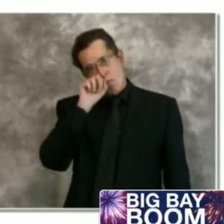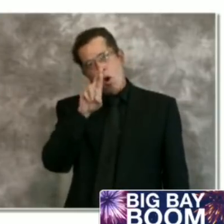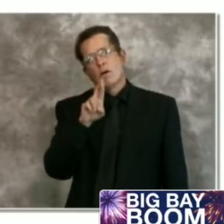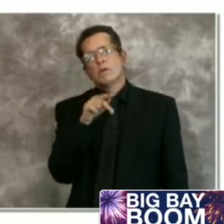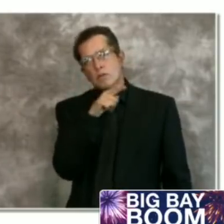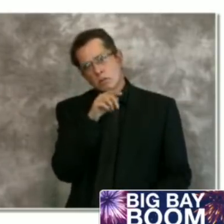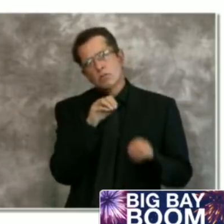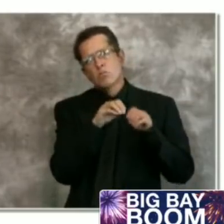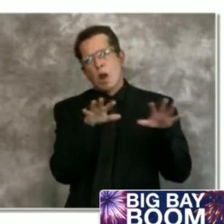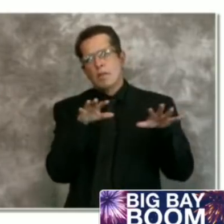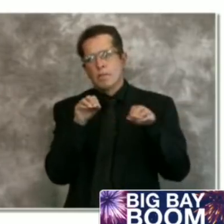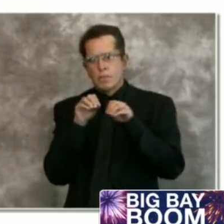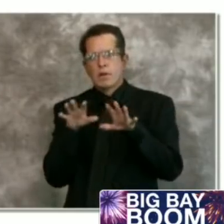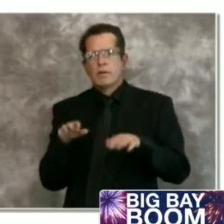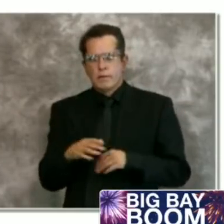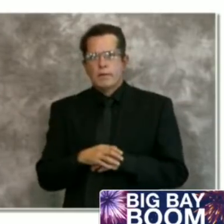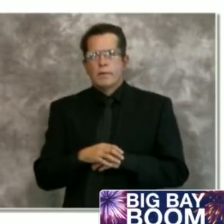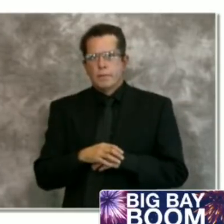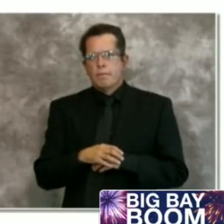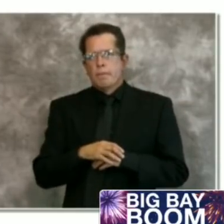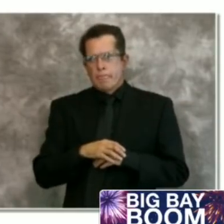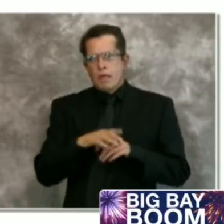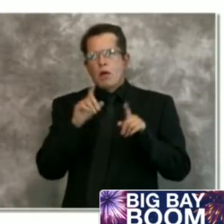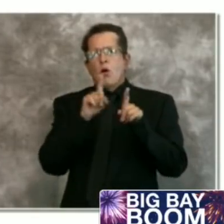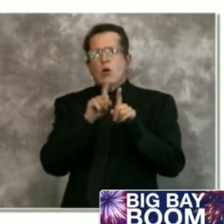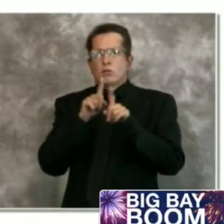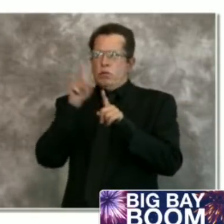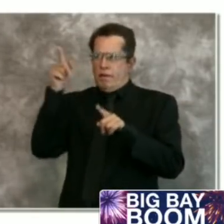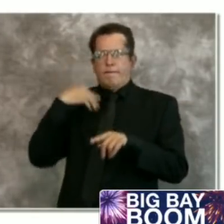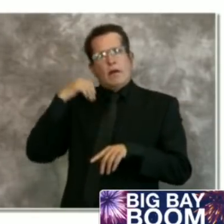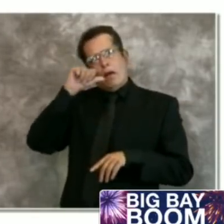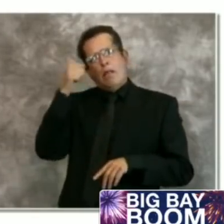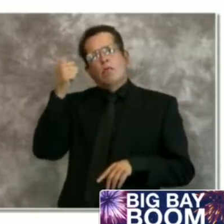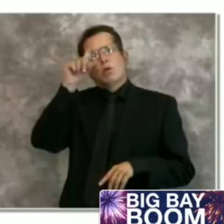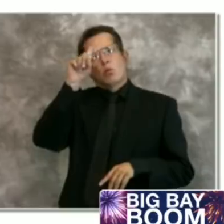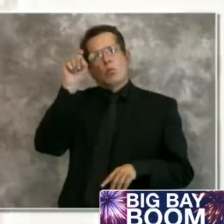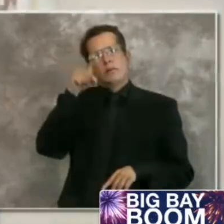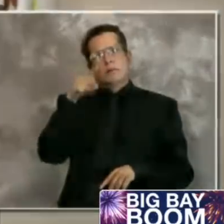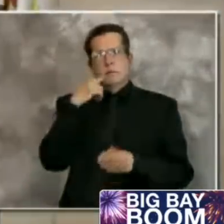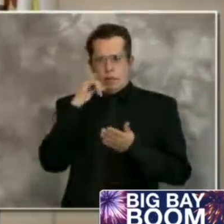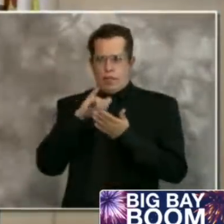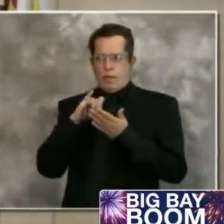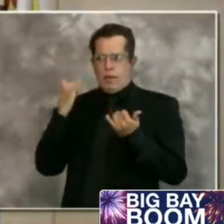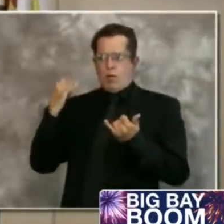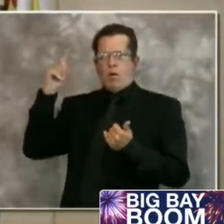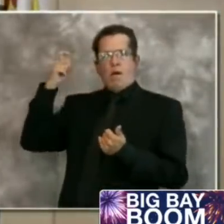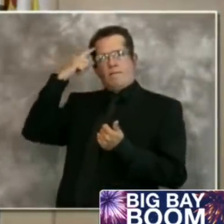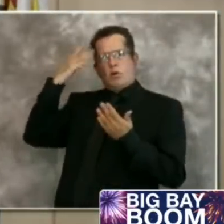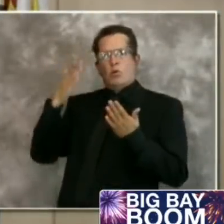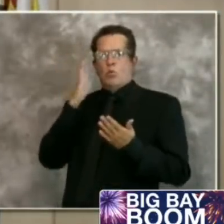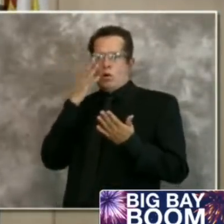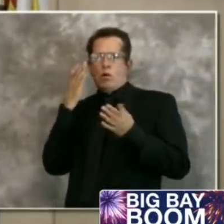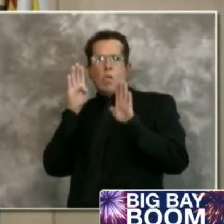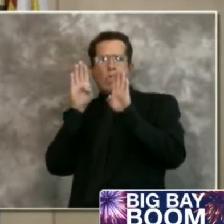THAT QUESTION AND ANSWERS YOUR QUESTION. THE ANSWER IS YES. OKAY AND THEN JUST A PORTION OF GUARDING HIM FOR